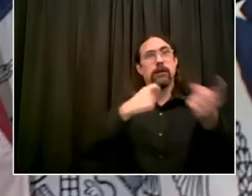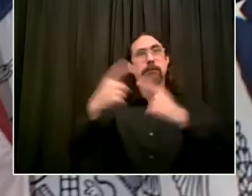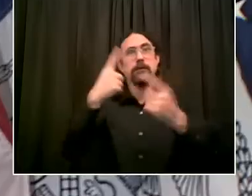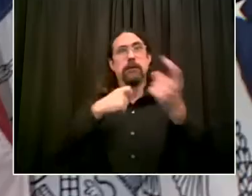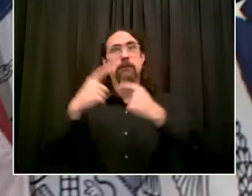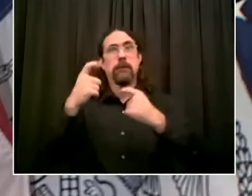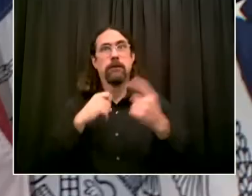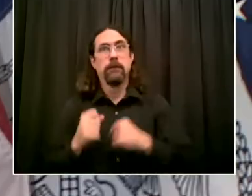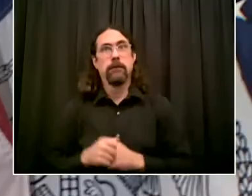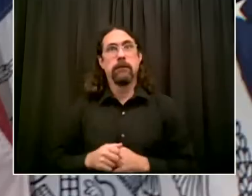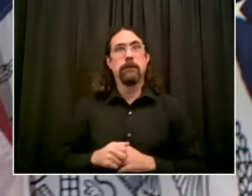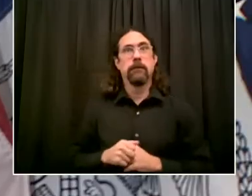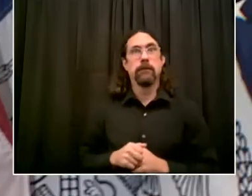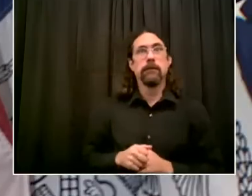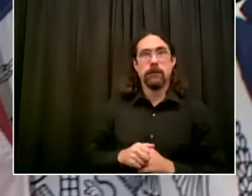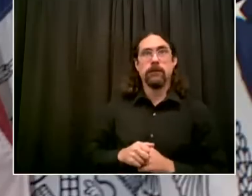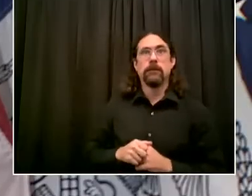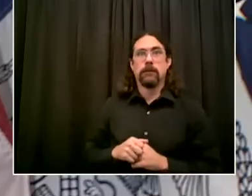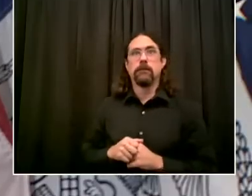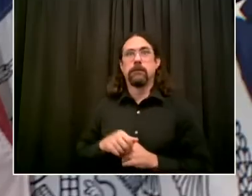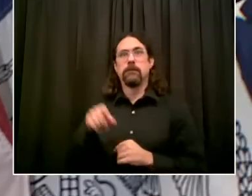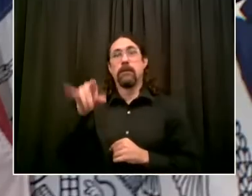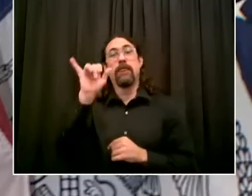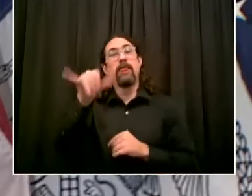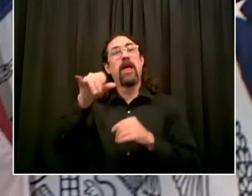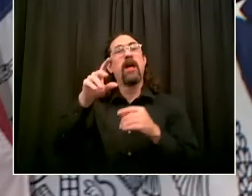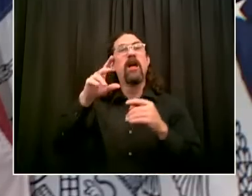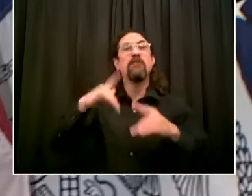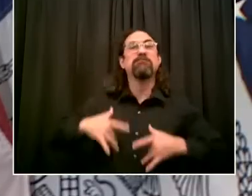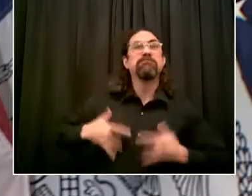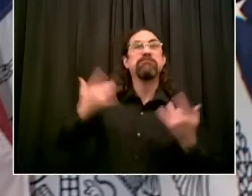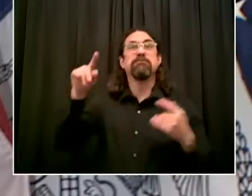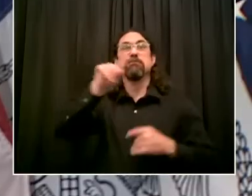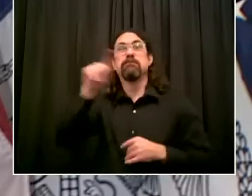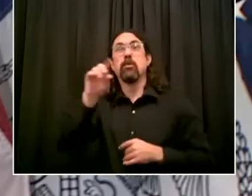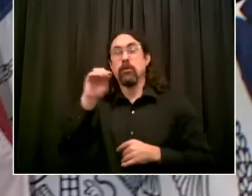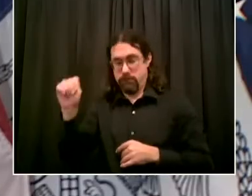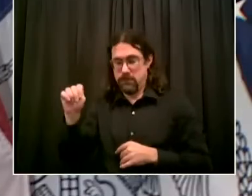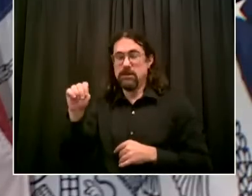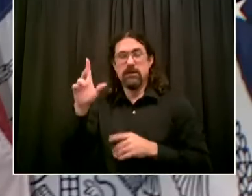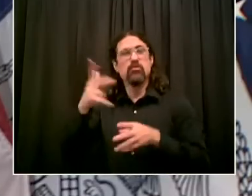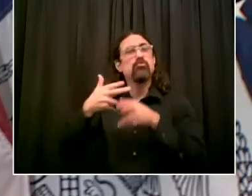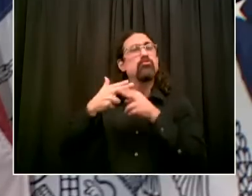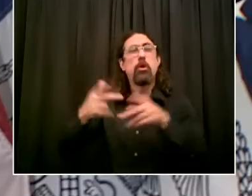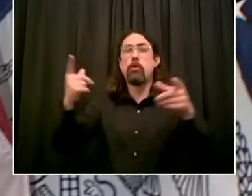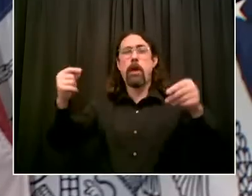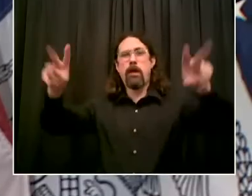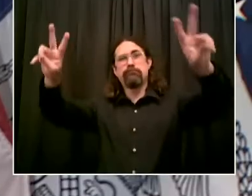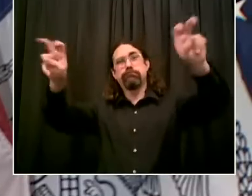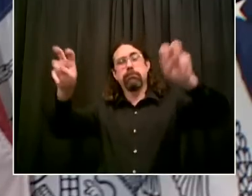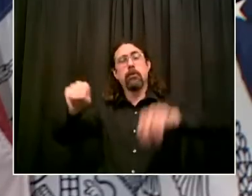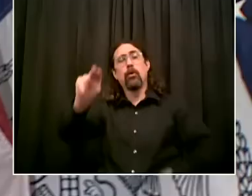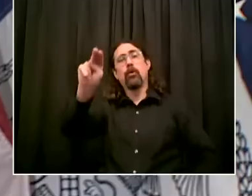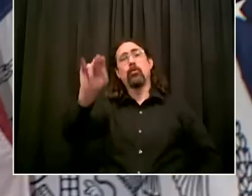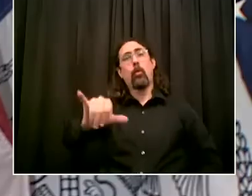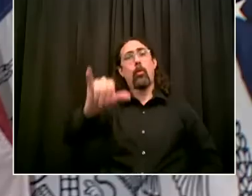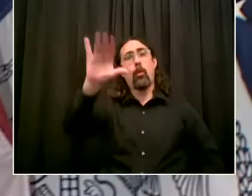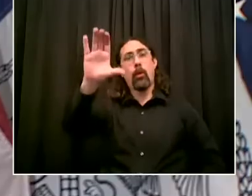THE QUESTIONS IN AND WE WILL GET ANSWERS. NOW, LET'S TURN